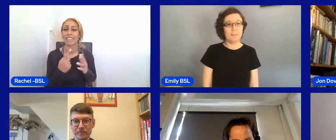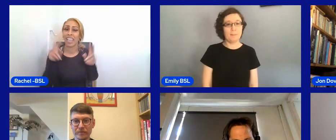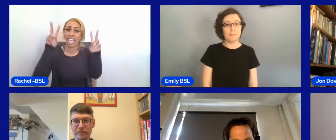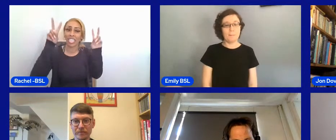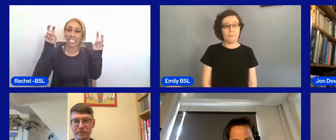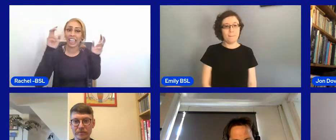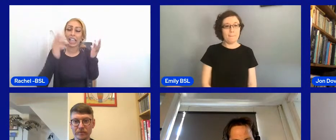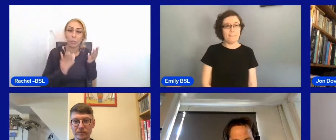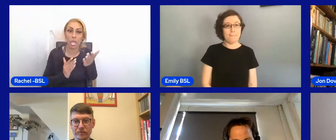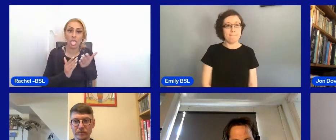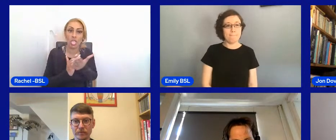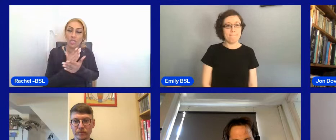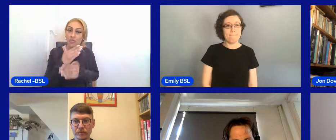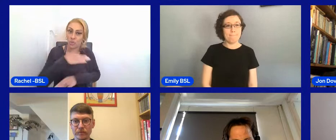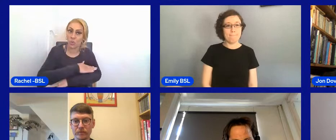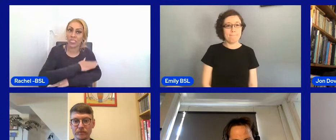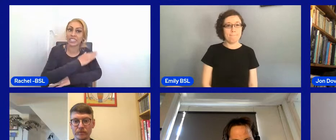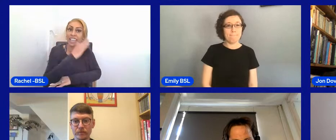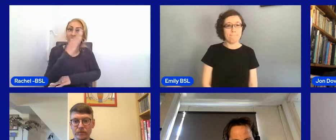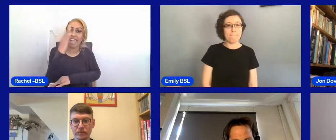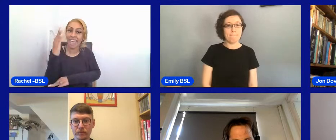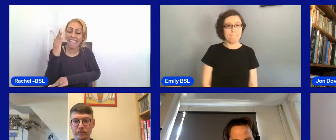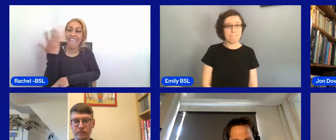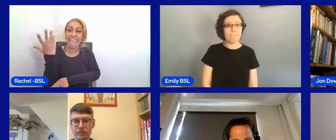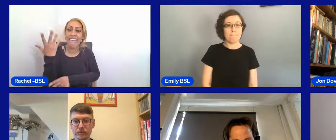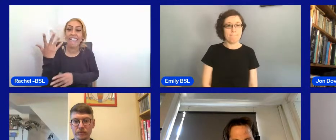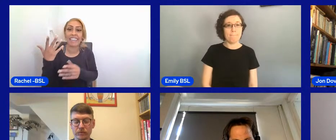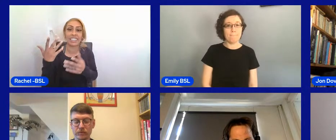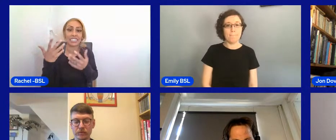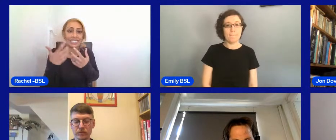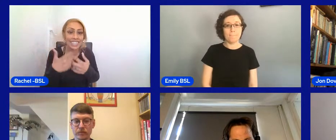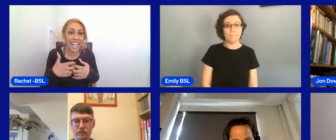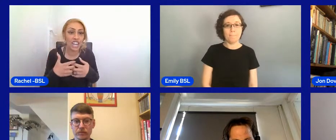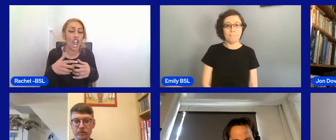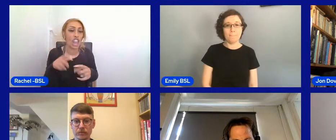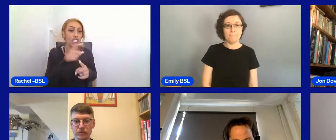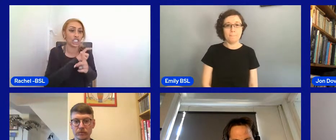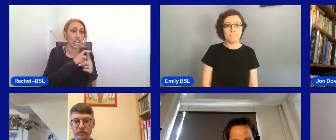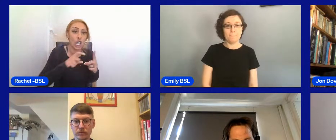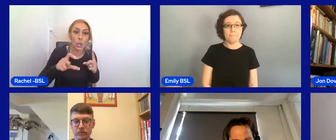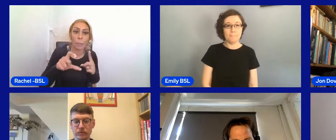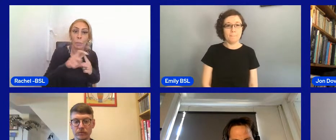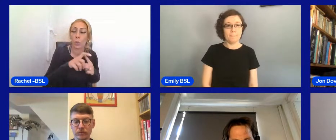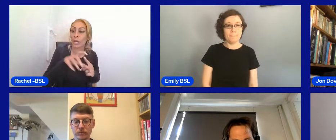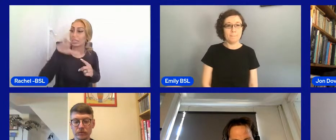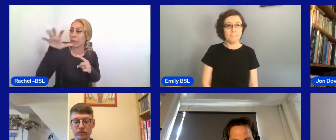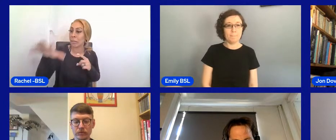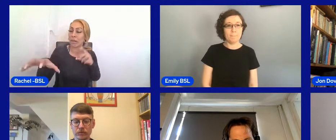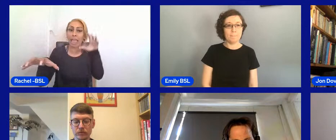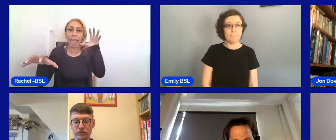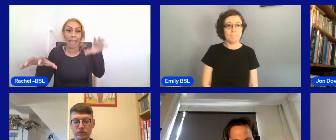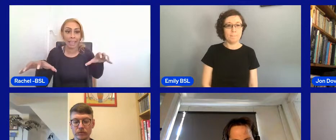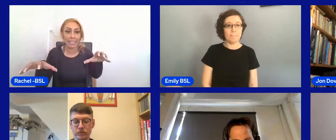shouting. I would rather they listened to us than we somehow have our data consumed into their platforms.